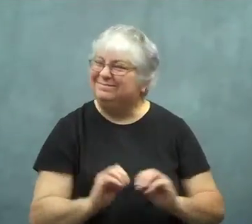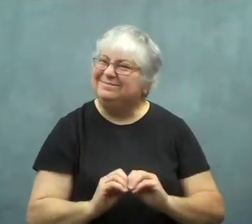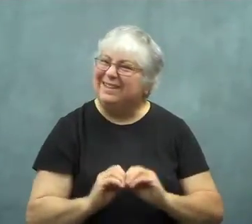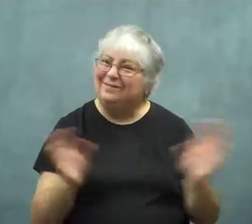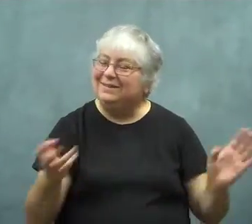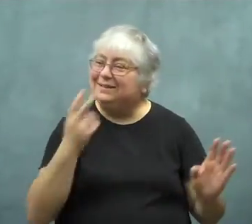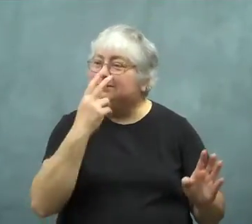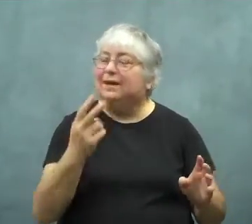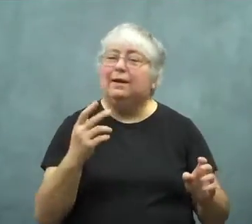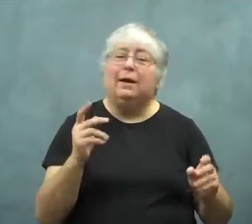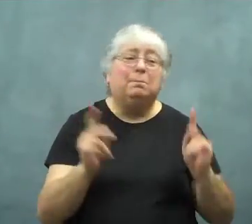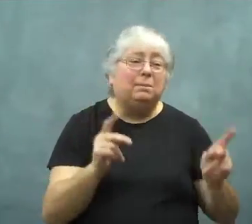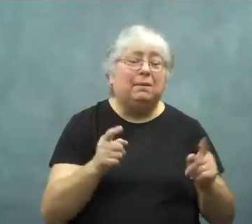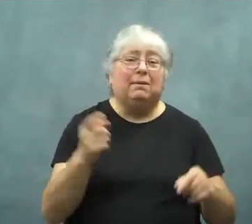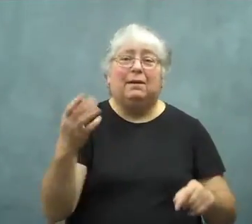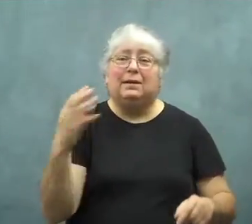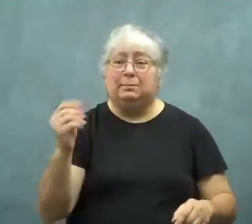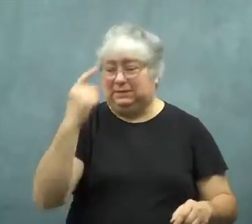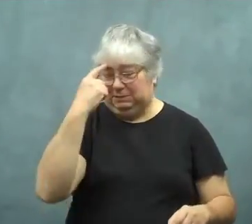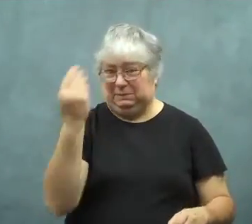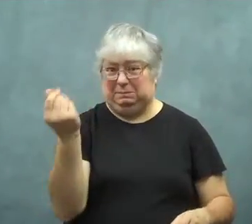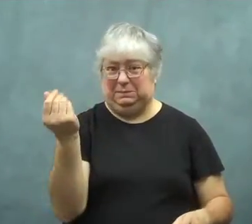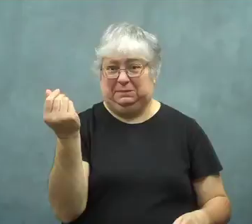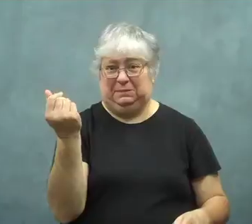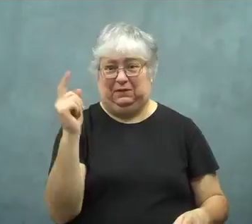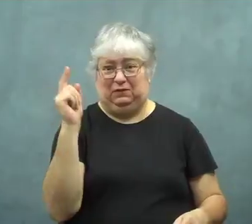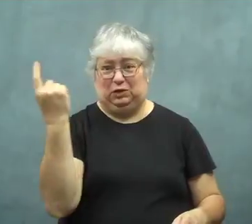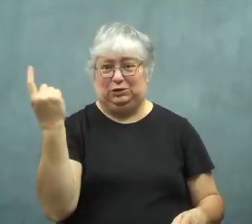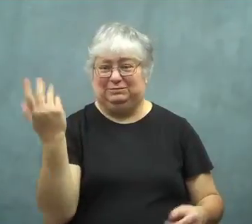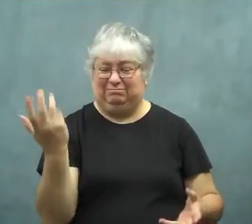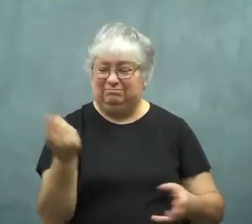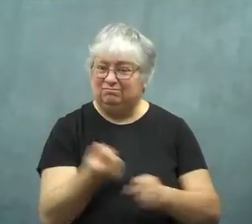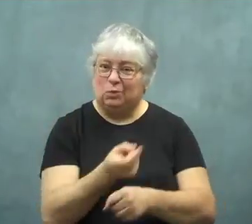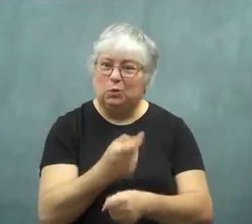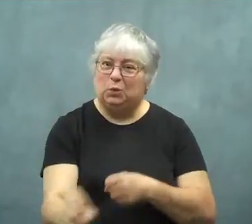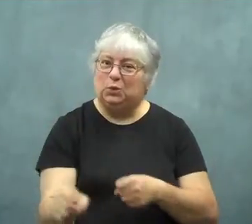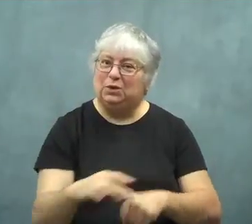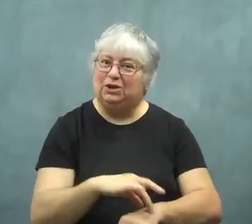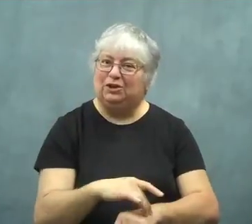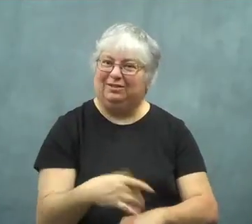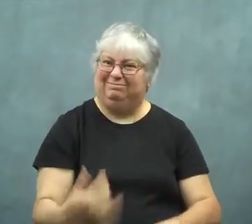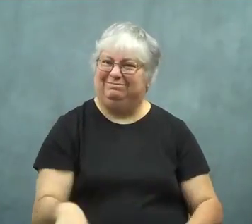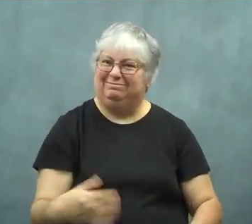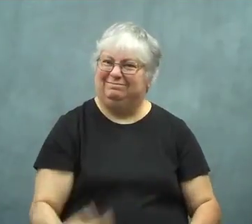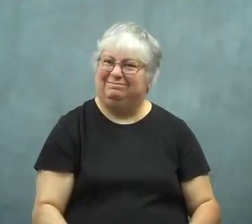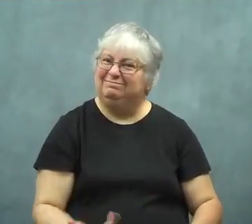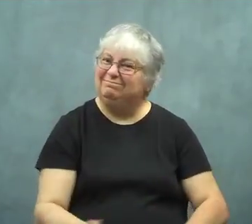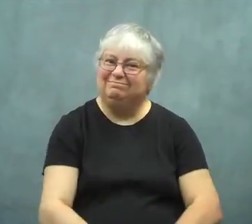It's obvious that people and businesses put money first. They ruin the earth in the process.